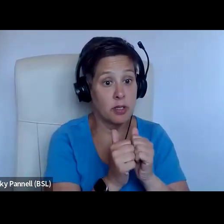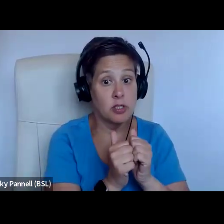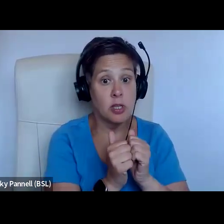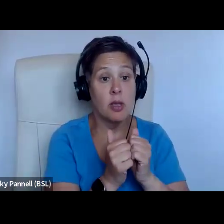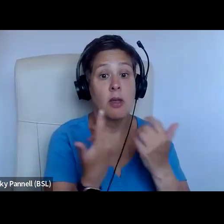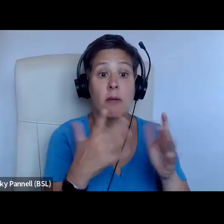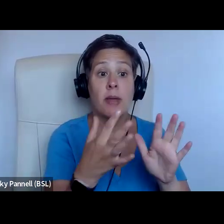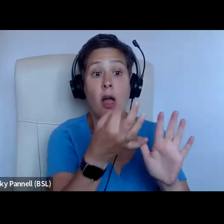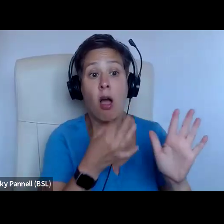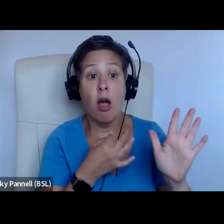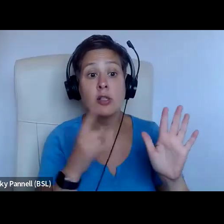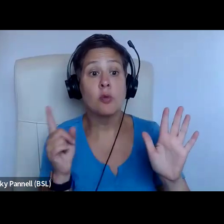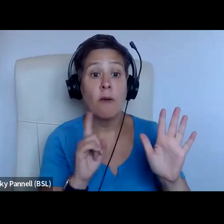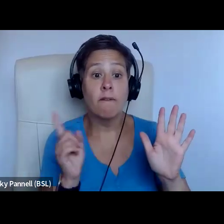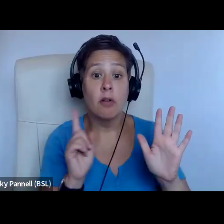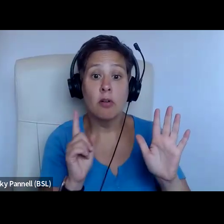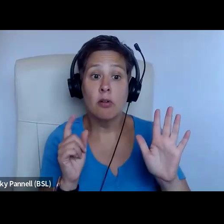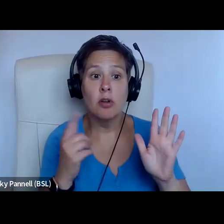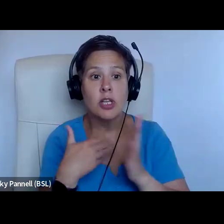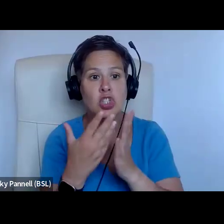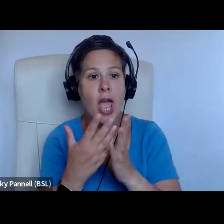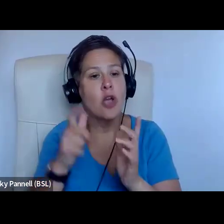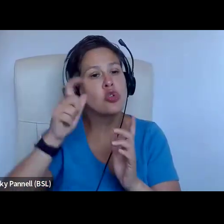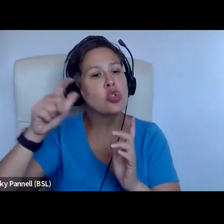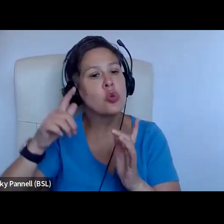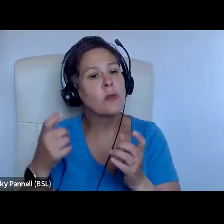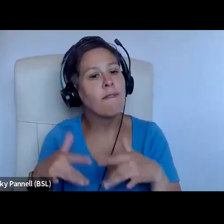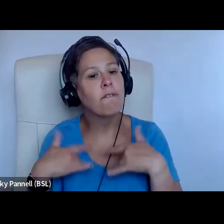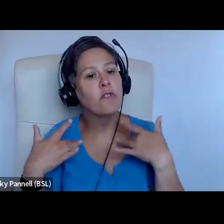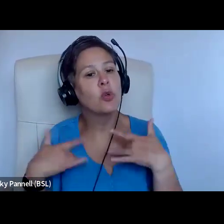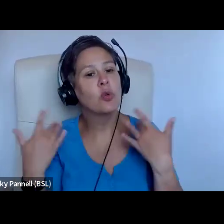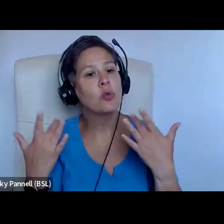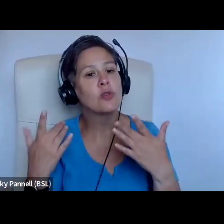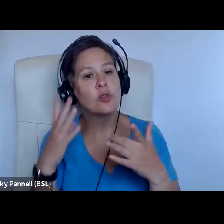our peers and colleagues. Being a disabled student